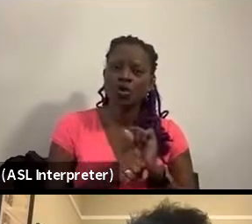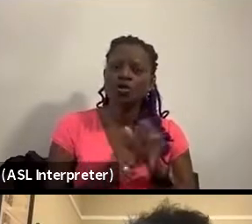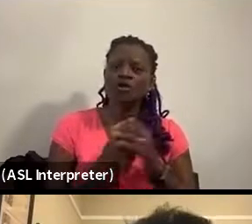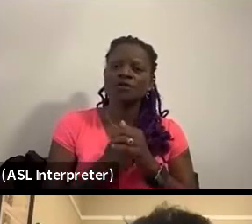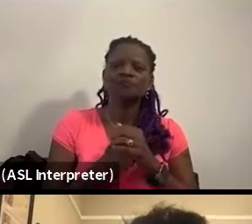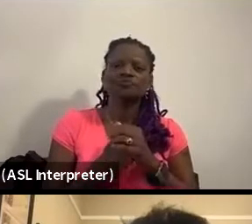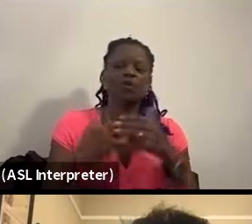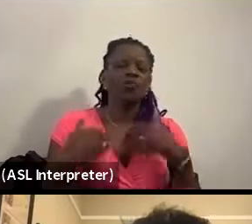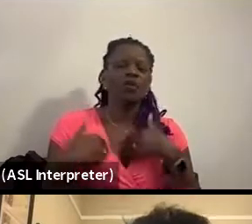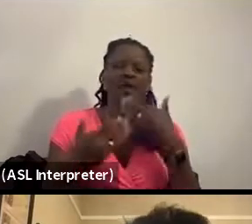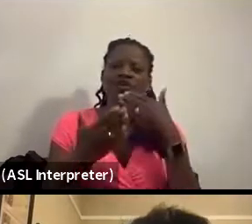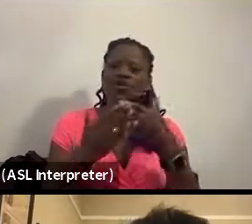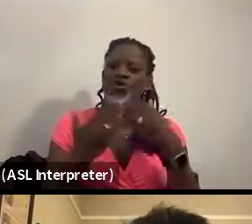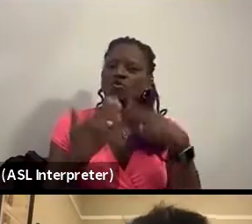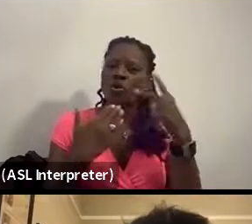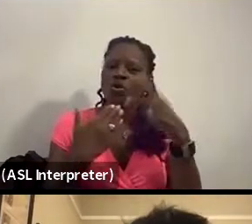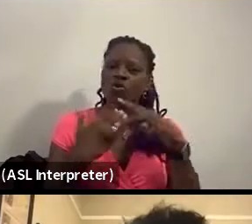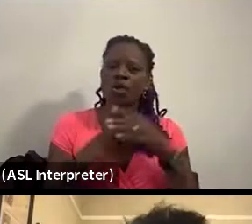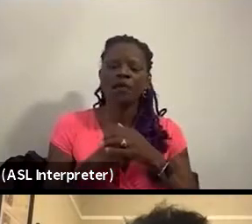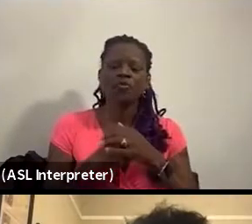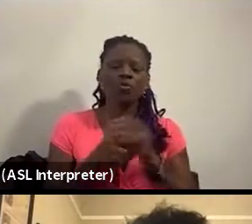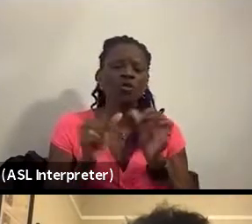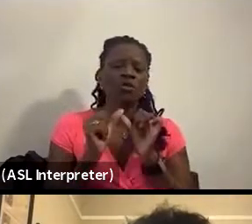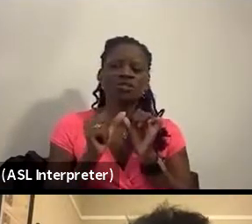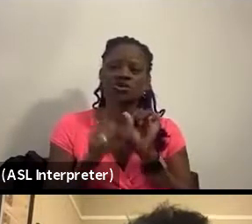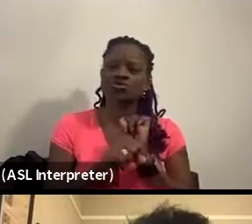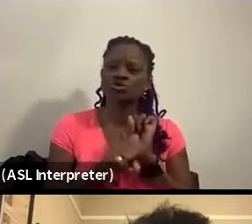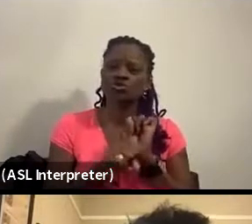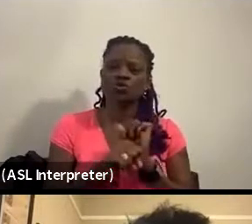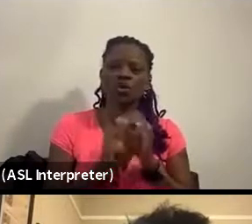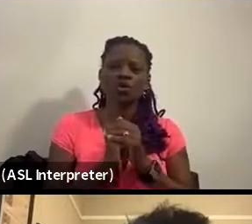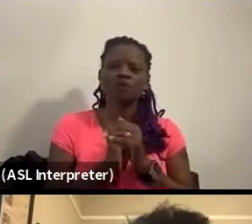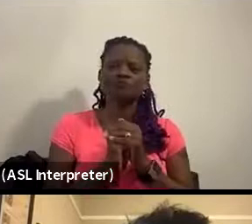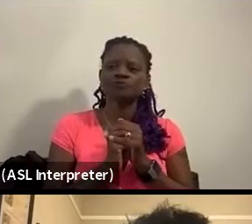program of the county that we continue to work with and itself as an umbrella of